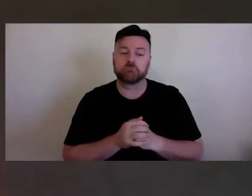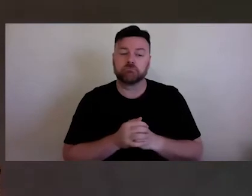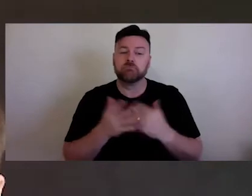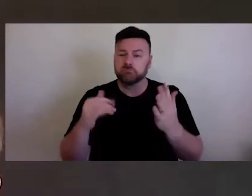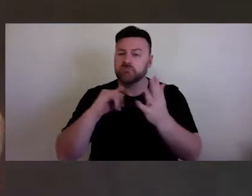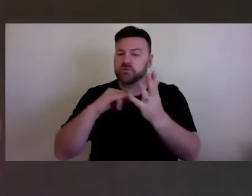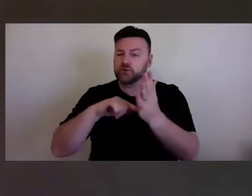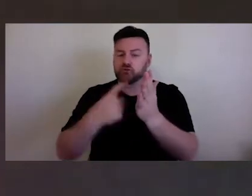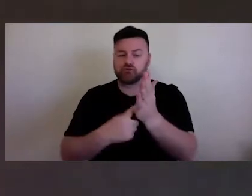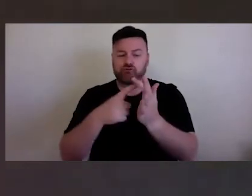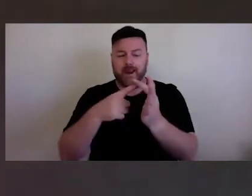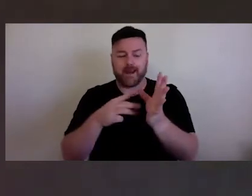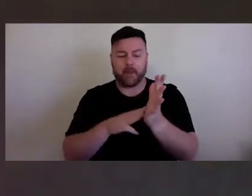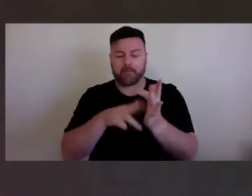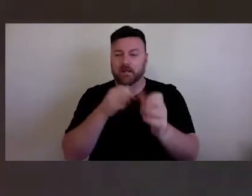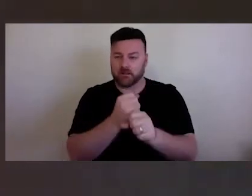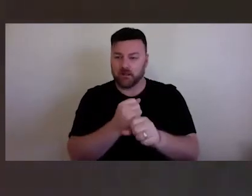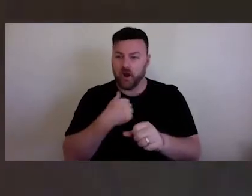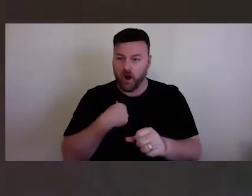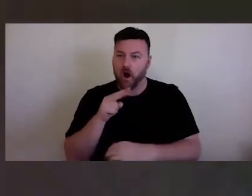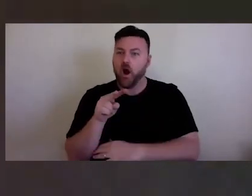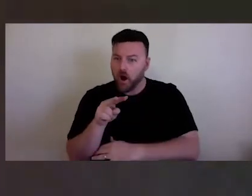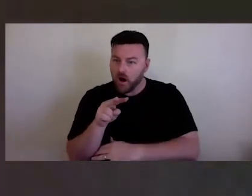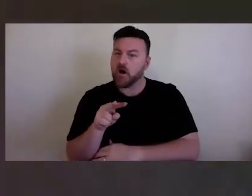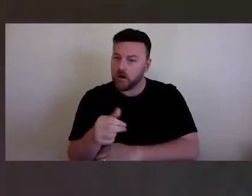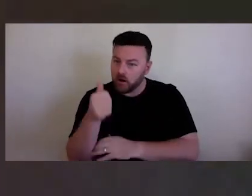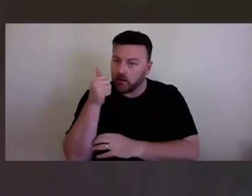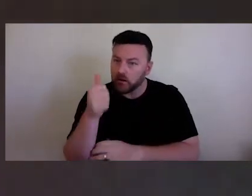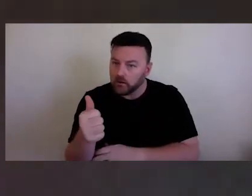learning about the technologies that some of us might never have come